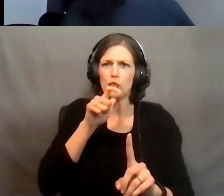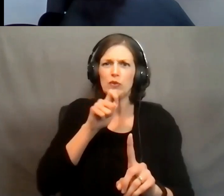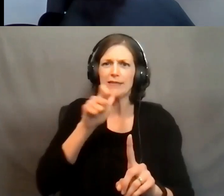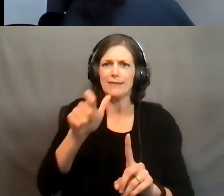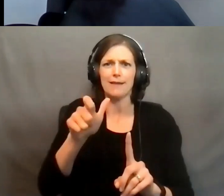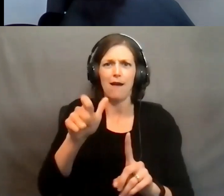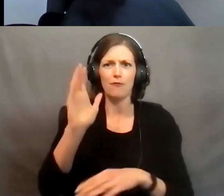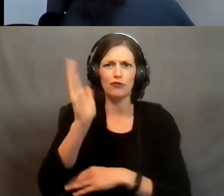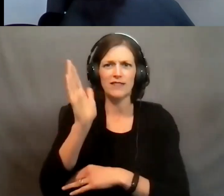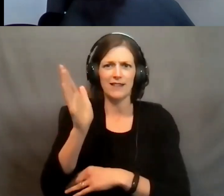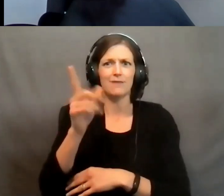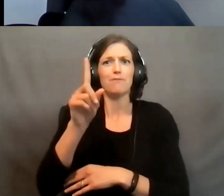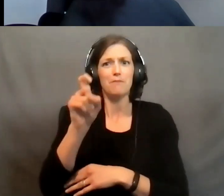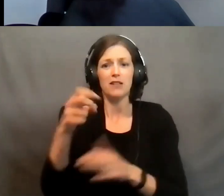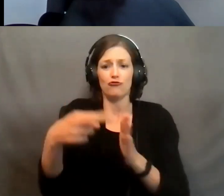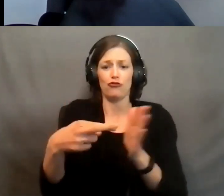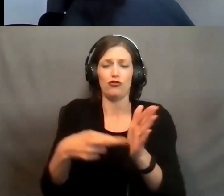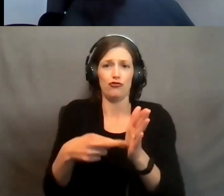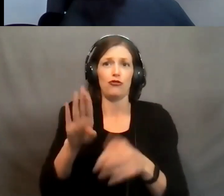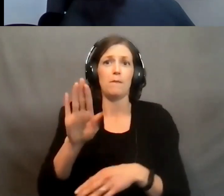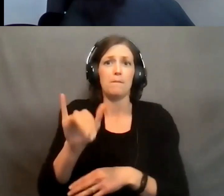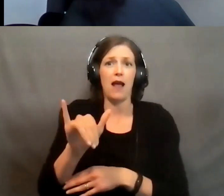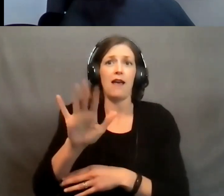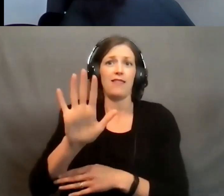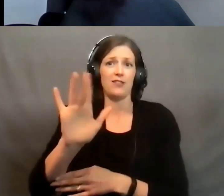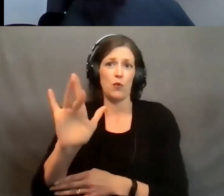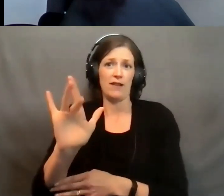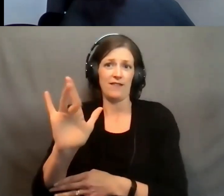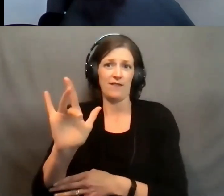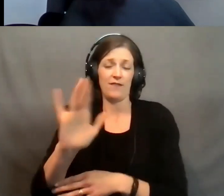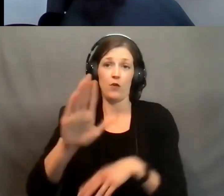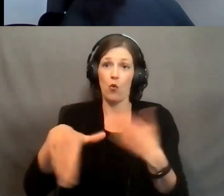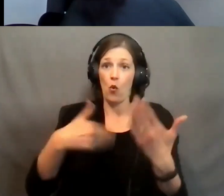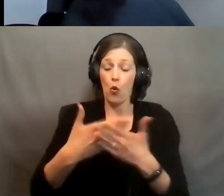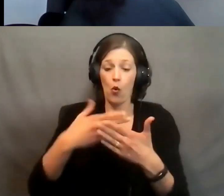By the 25th , the program 13:09:28 , as was going to be